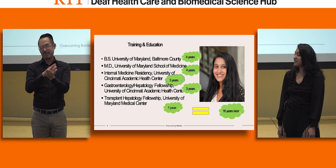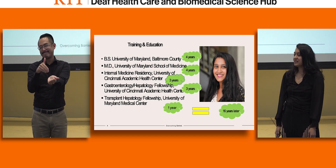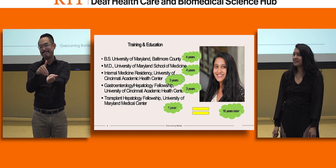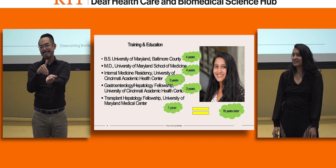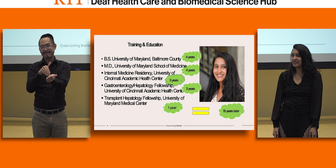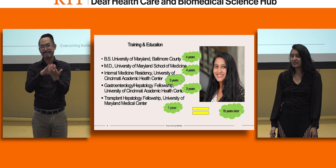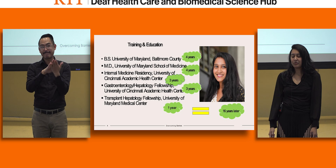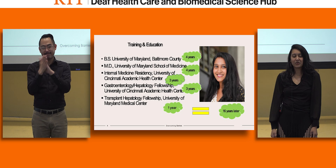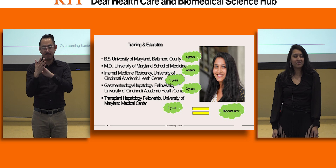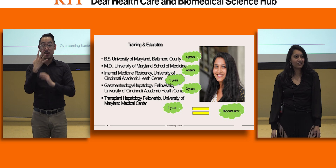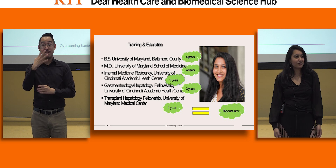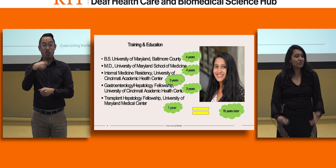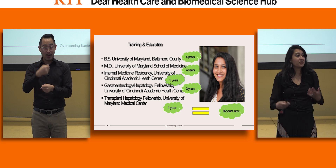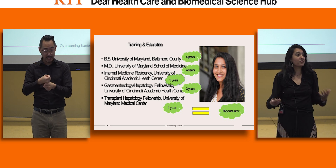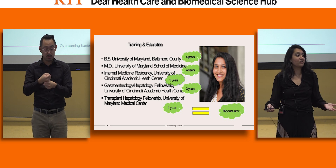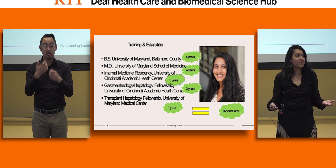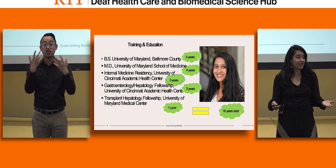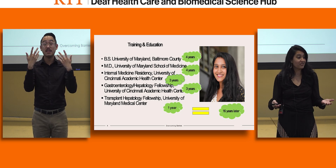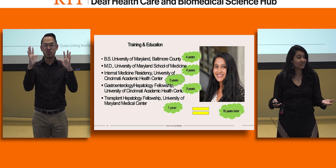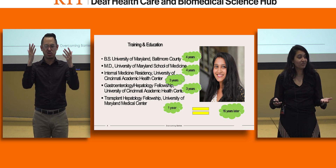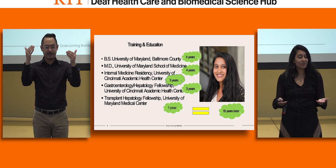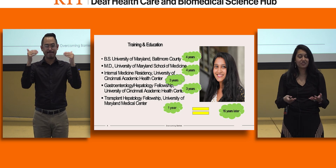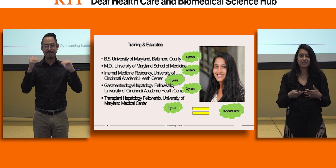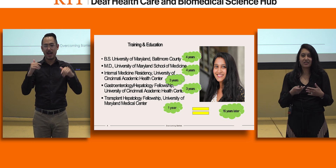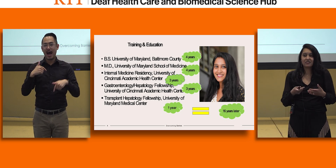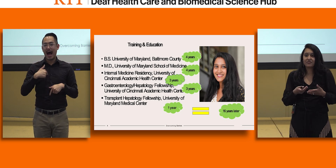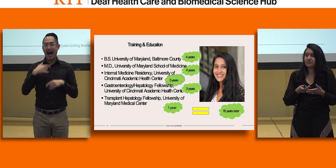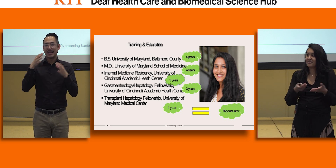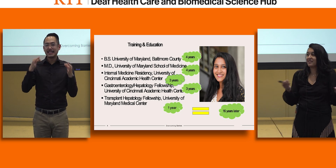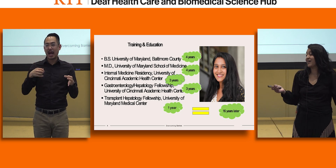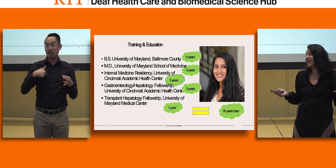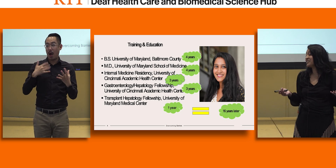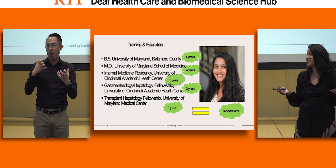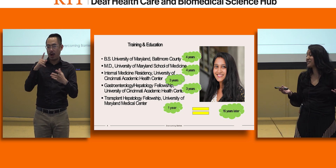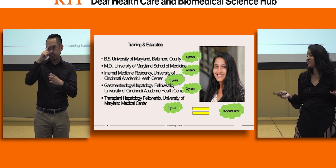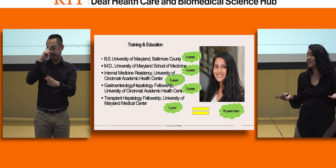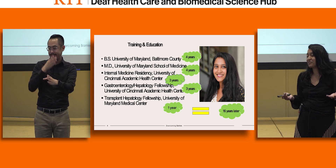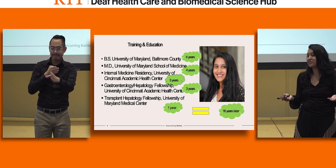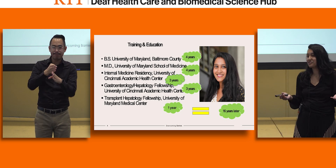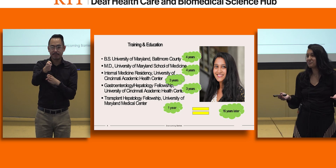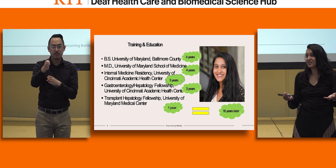And then I decided I wanted to do internal medicine, which is kind of, I think, the foundation of medicine.